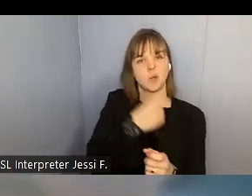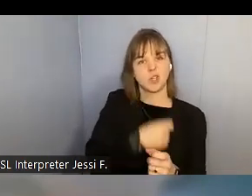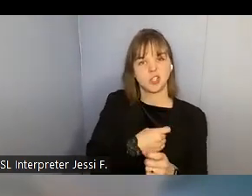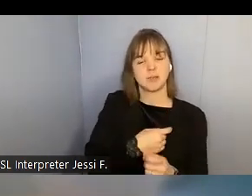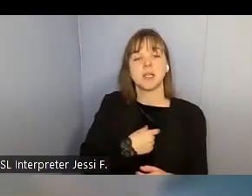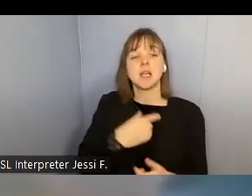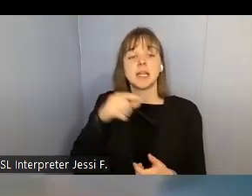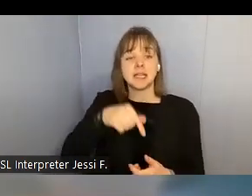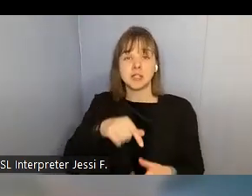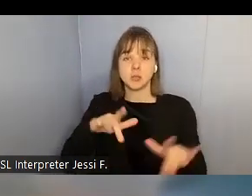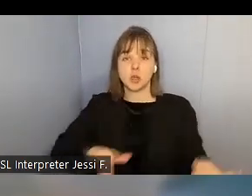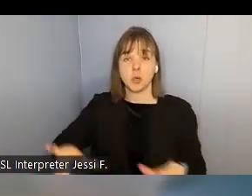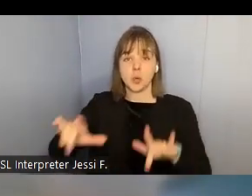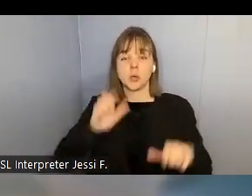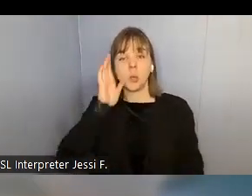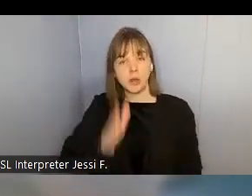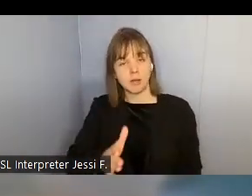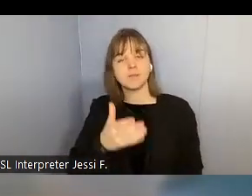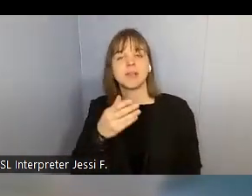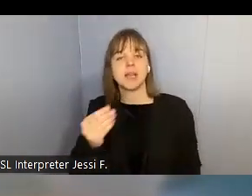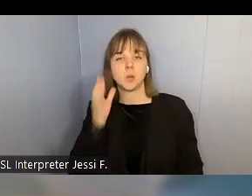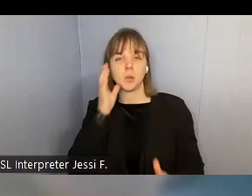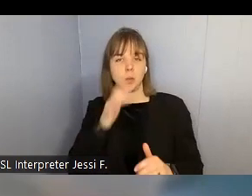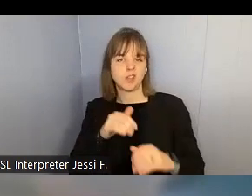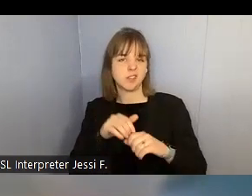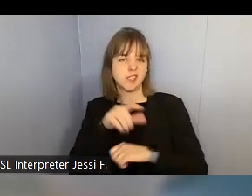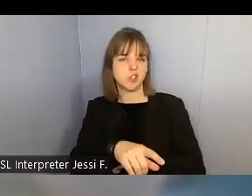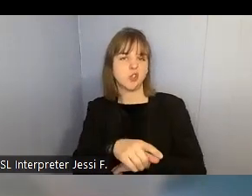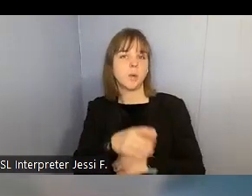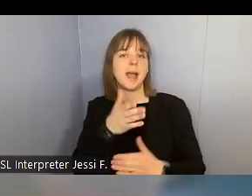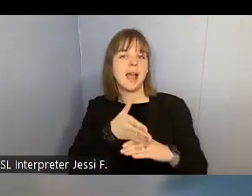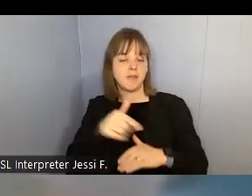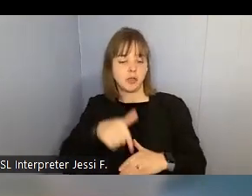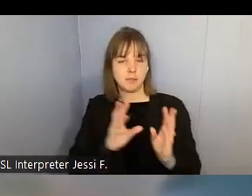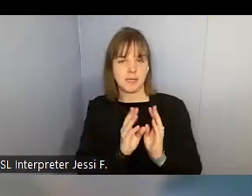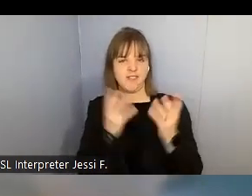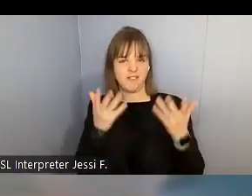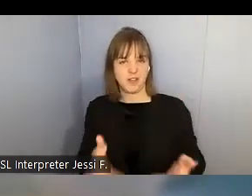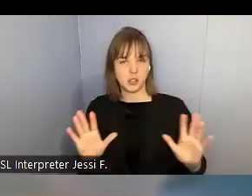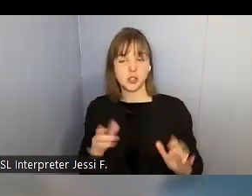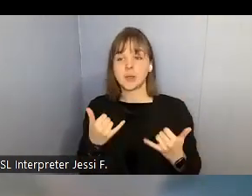to everybody who is registered. Now I'd like to introduce Melissia Schmidt from the Warner class of 2002.